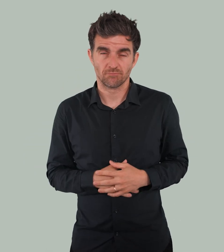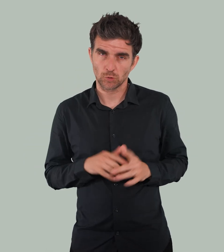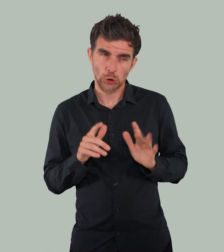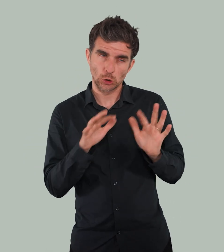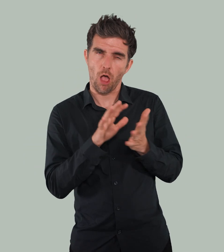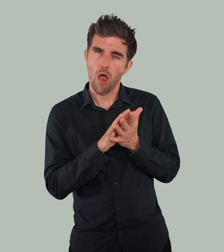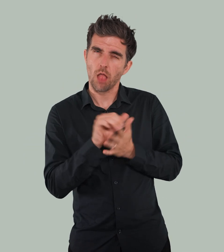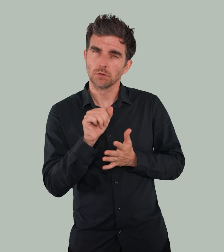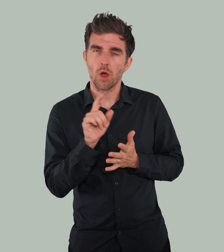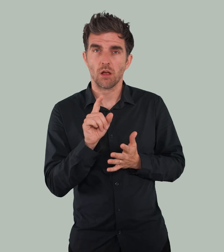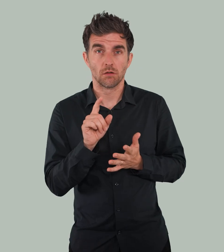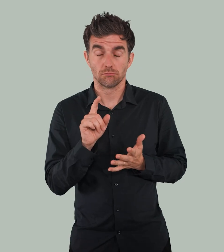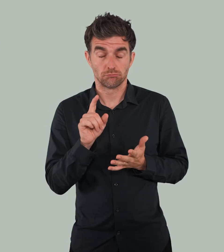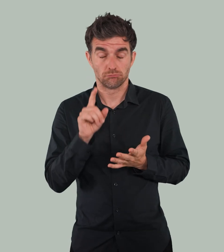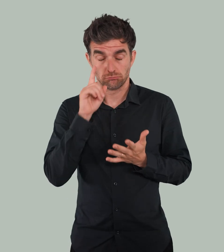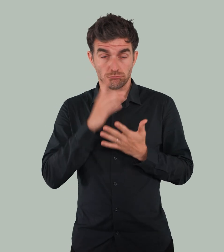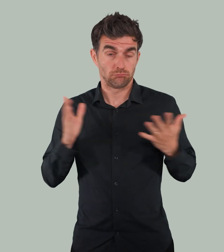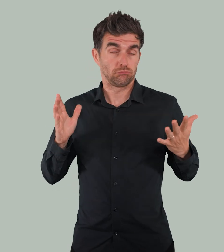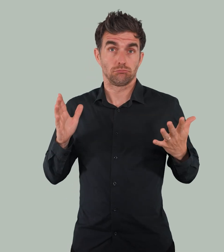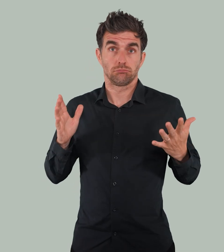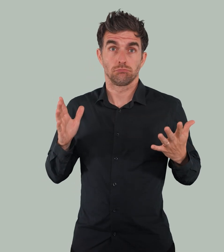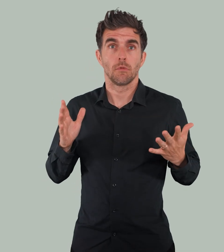Culture of disbelief: